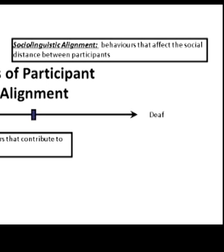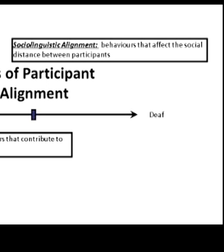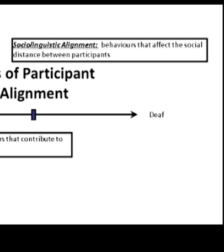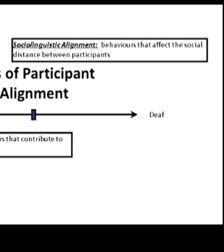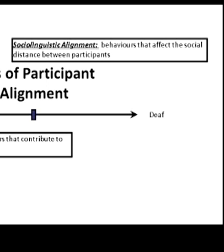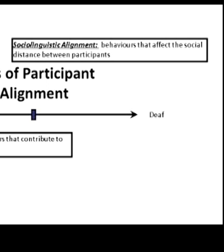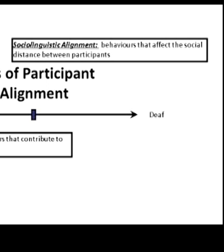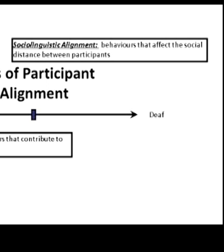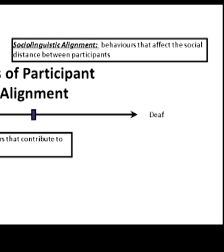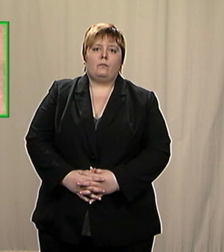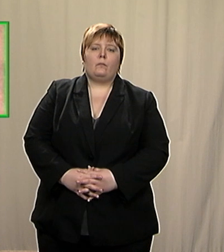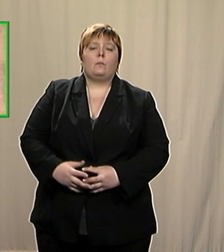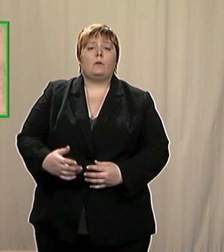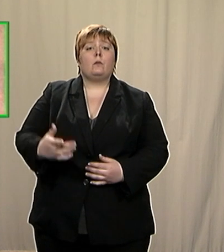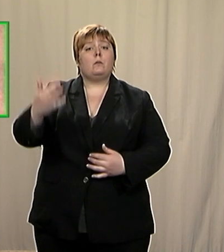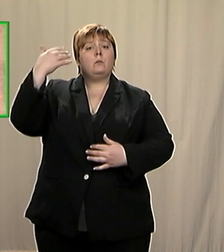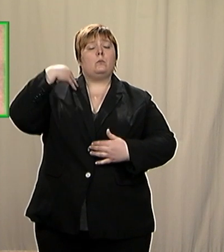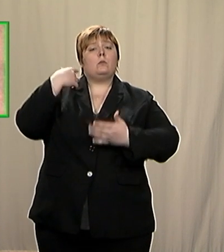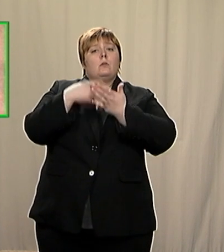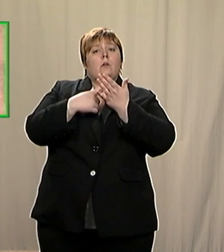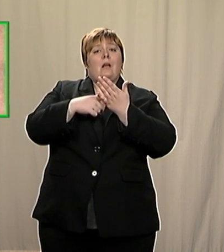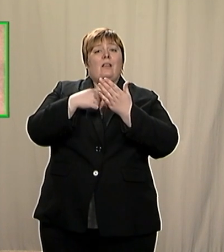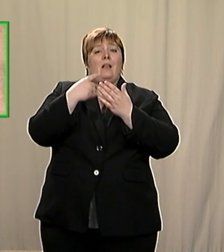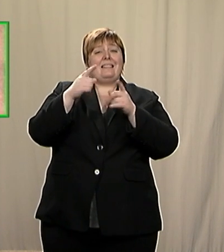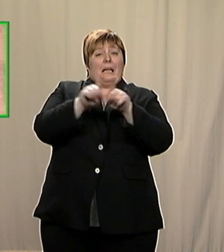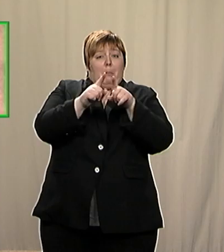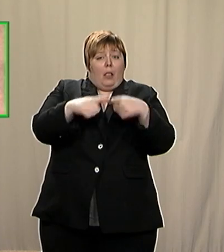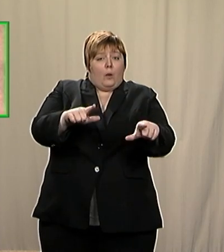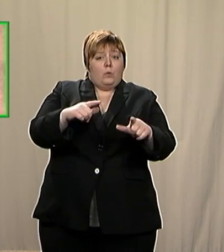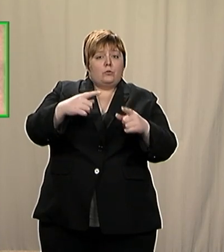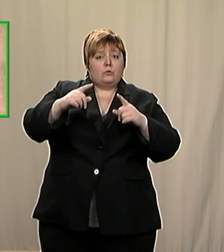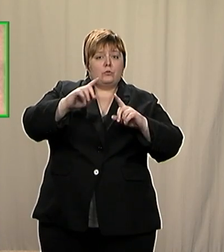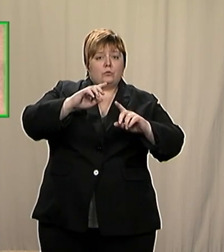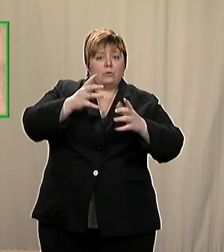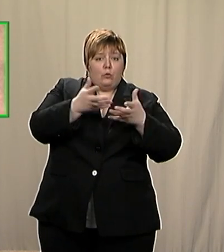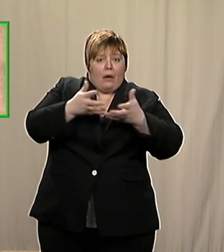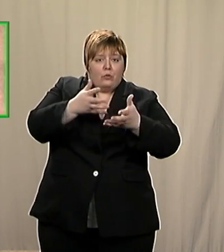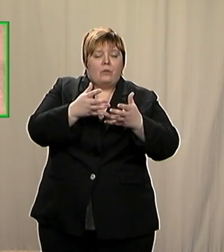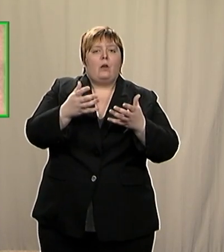And as we saw before with the monolingual interactions, we have sociolinguistic and psycholinguistic alignments.